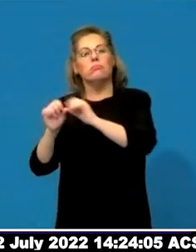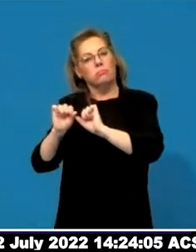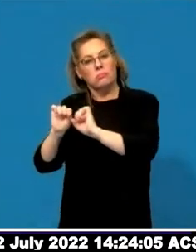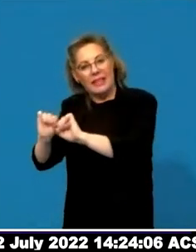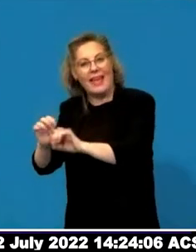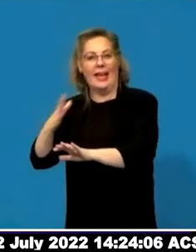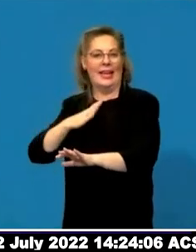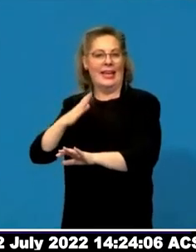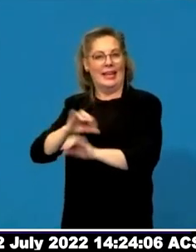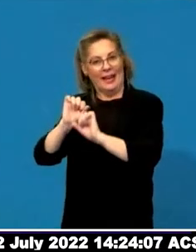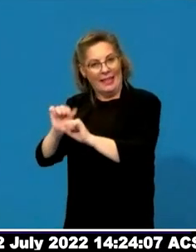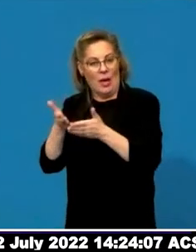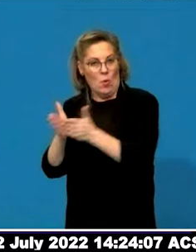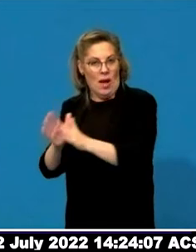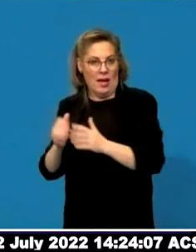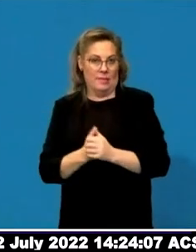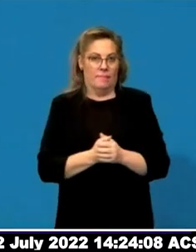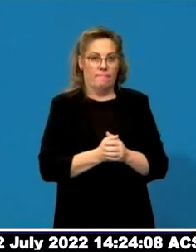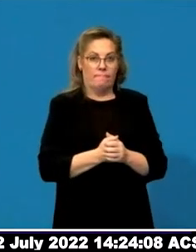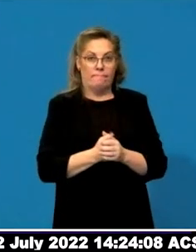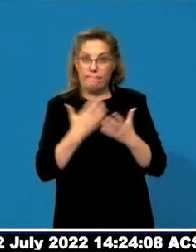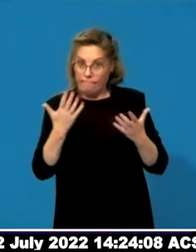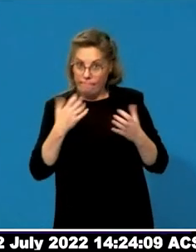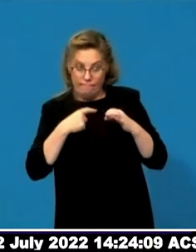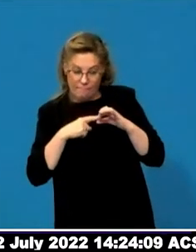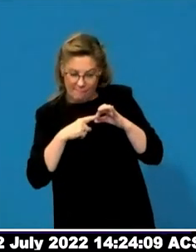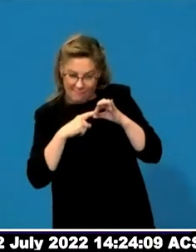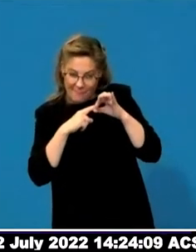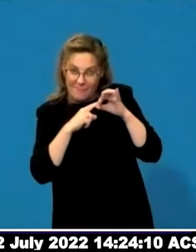COMMISSIONER McEWIN: Perhaps just on that point and in response to something you said to the Chair earlier,